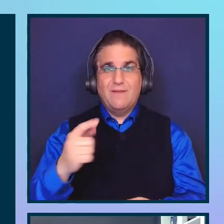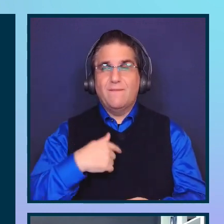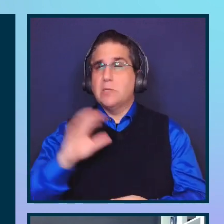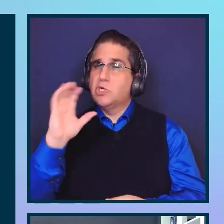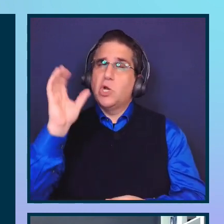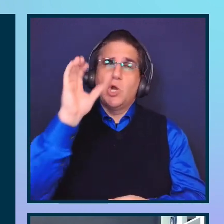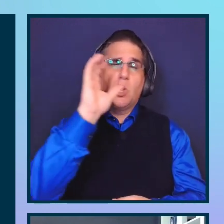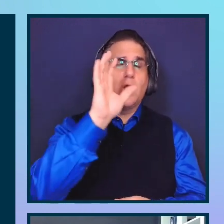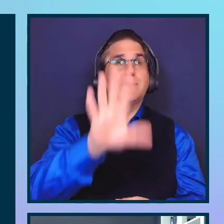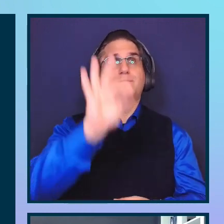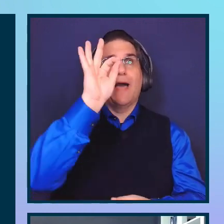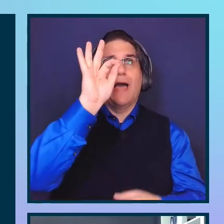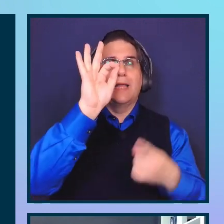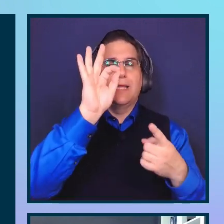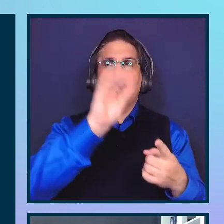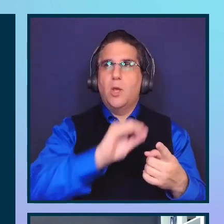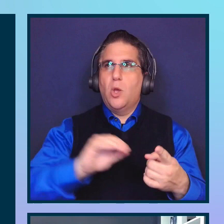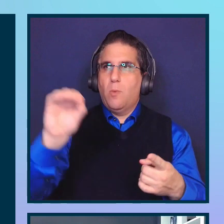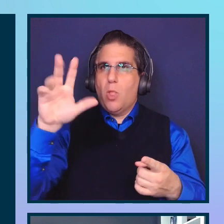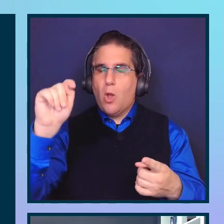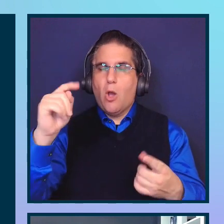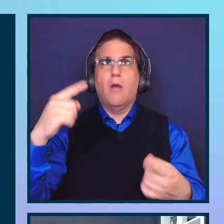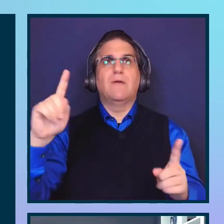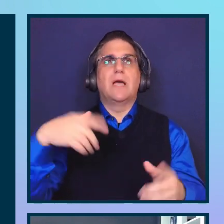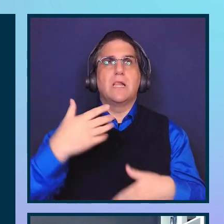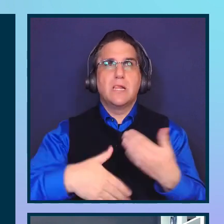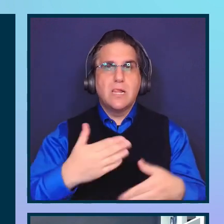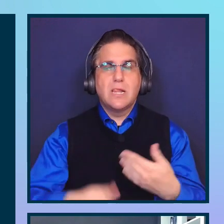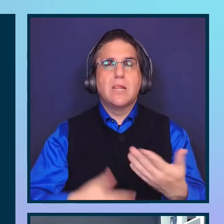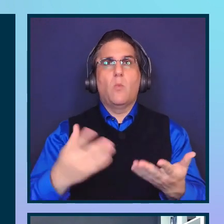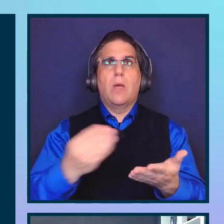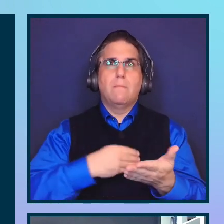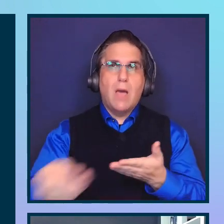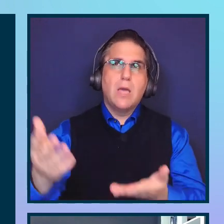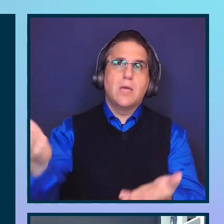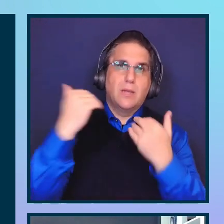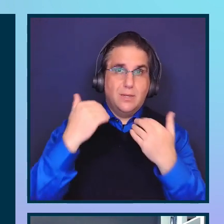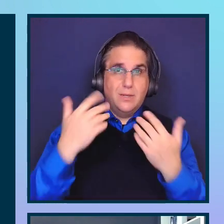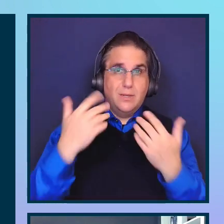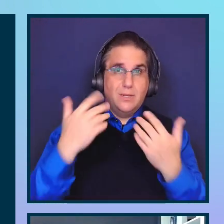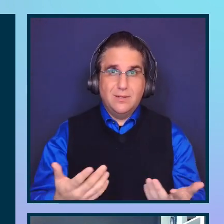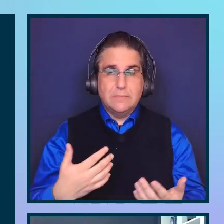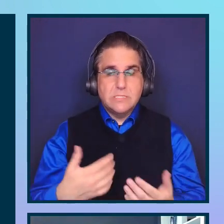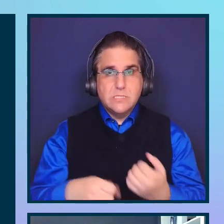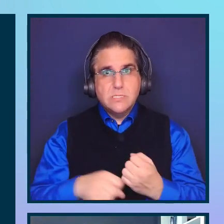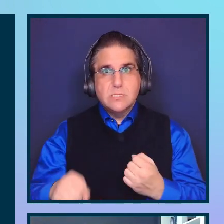I add it to the cart, took me a while. Let's go to checkout, please. I just want my thing to come home. As soon as you're clicking checkout,